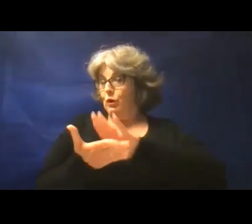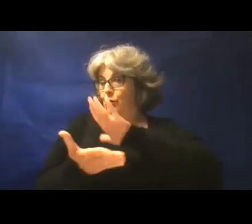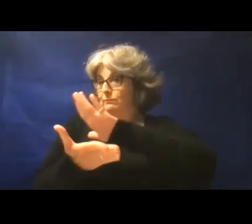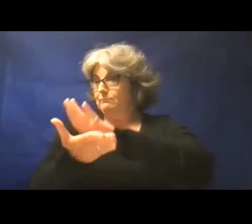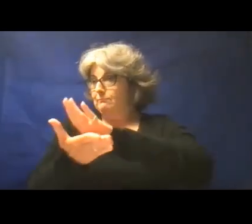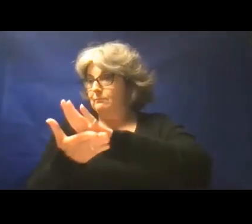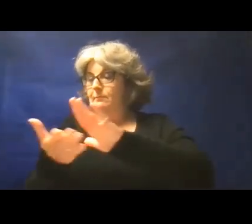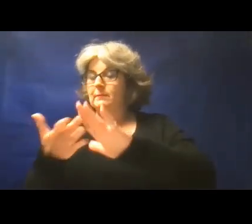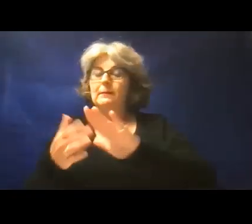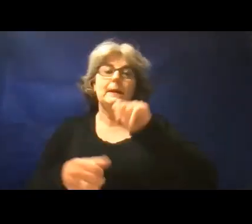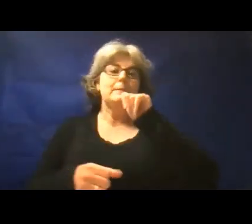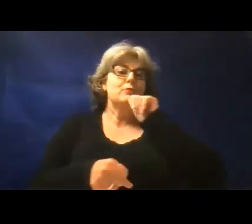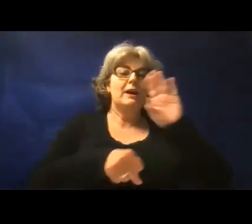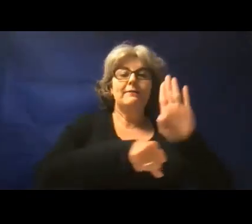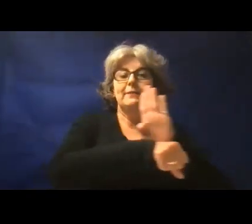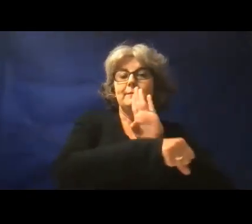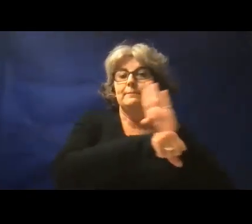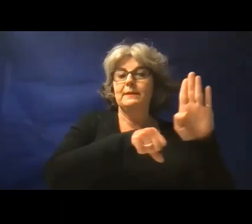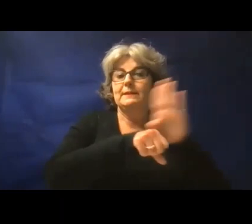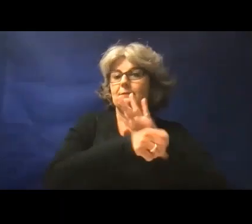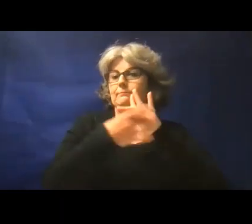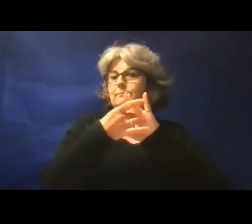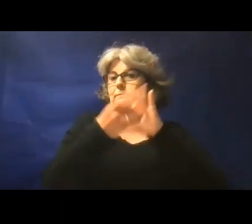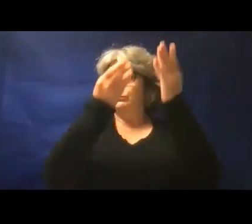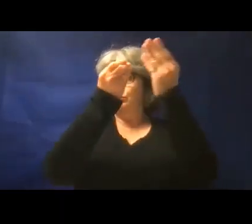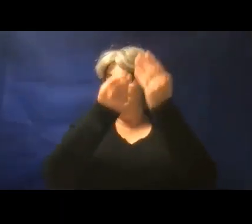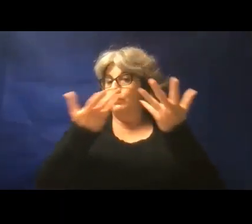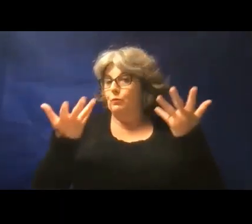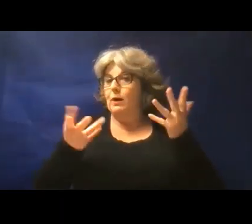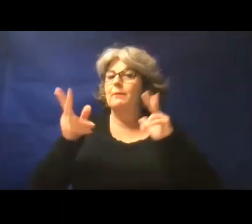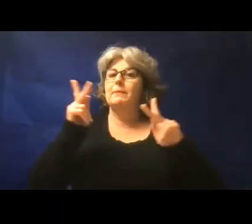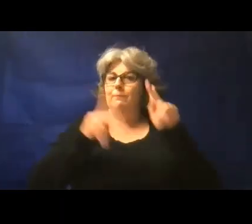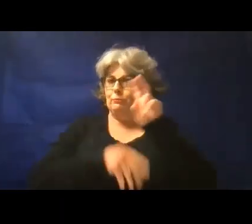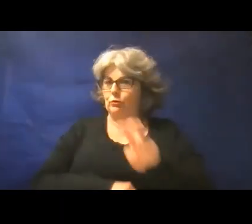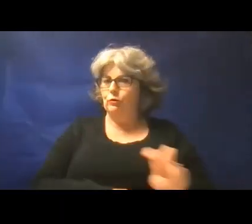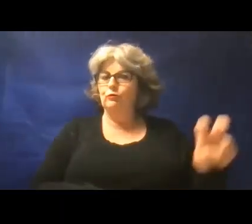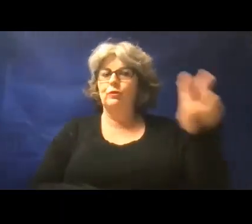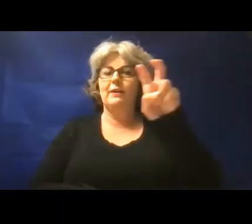research and consultancies often inform our travel advisories as you know earlier this